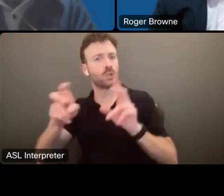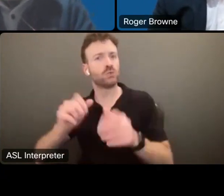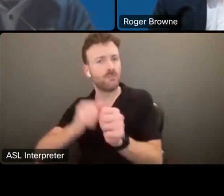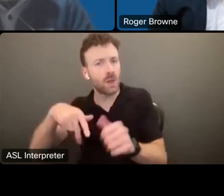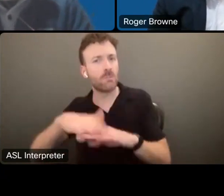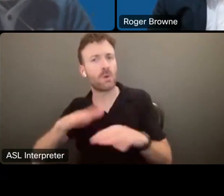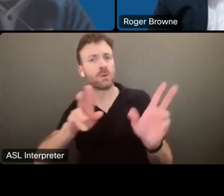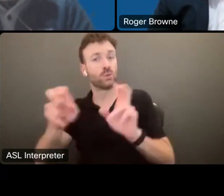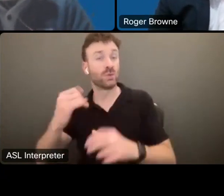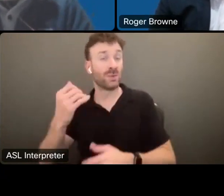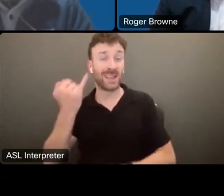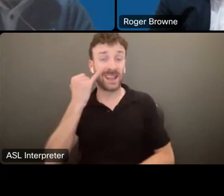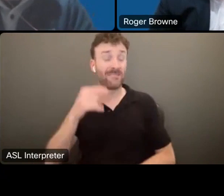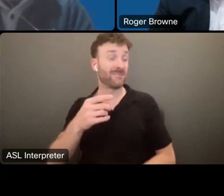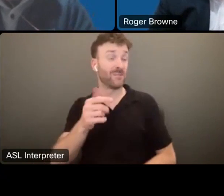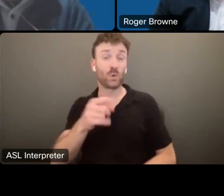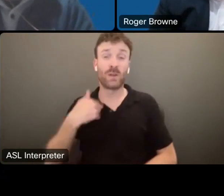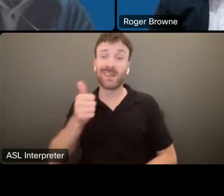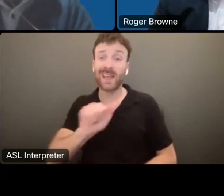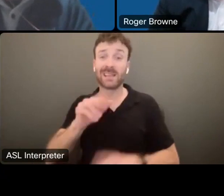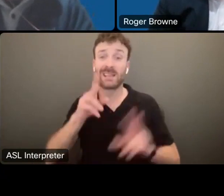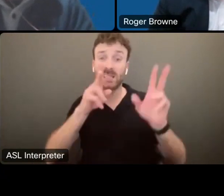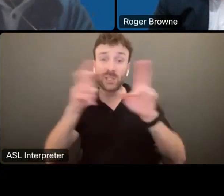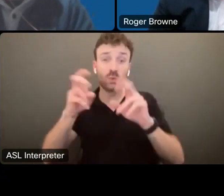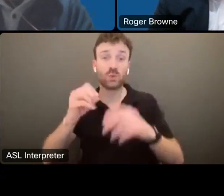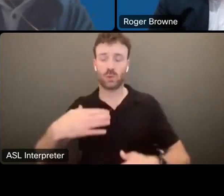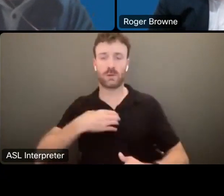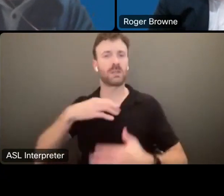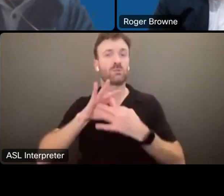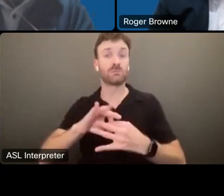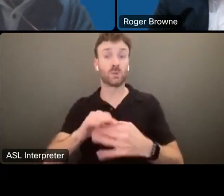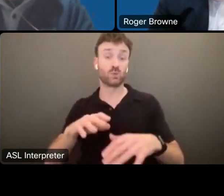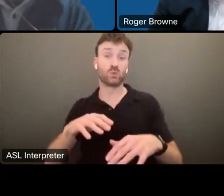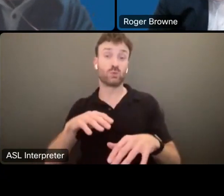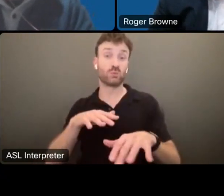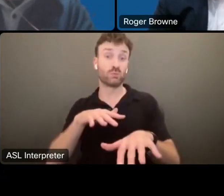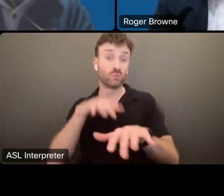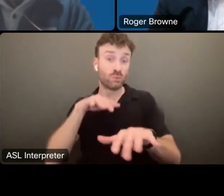So any issues, complaints that you have with respect to traffic signals that go through